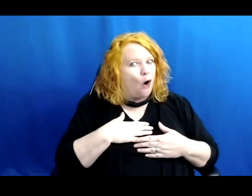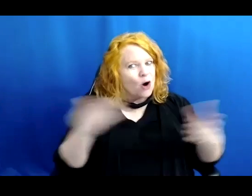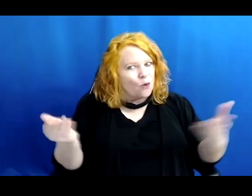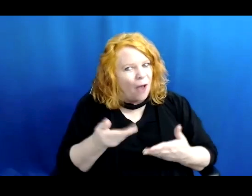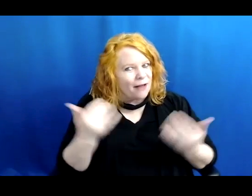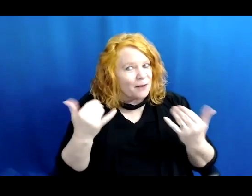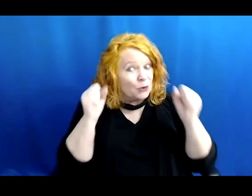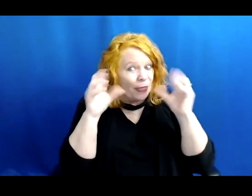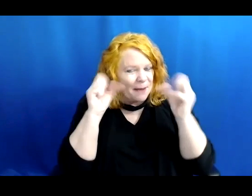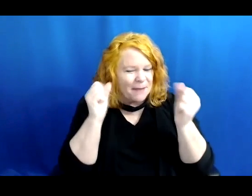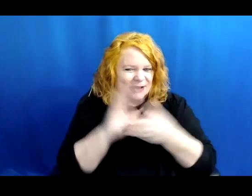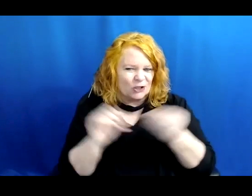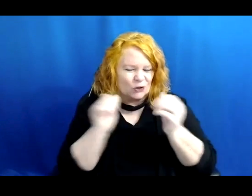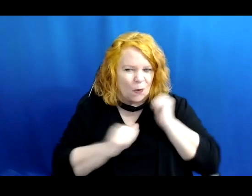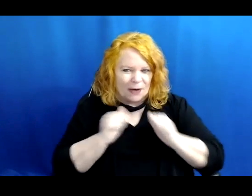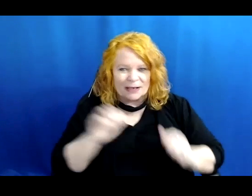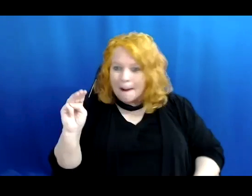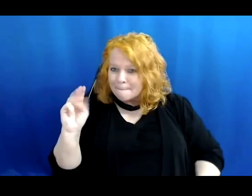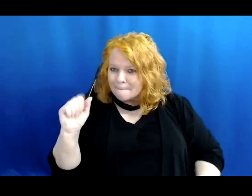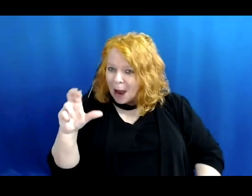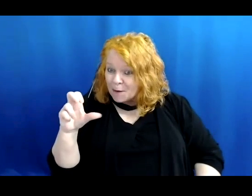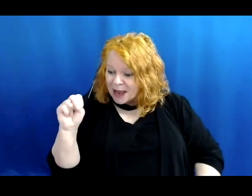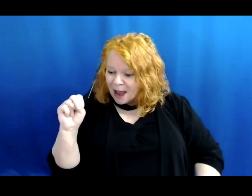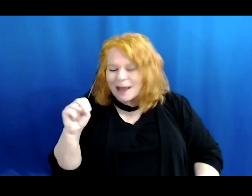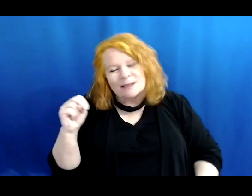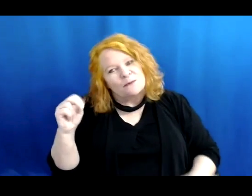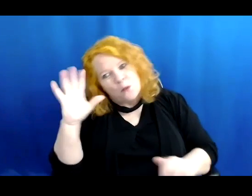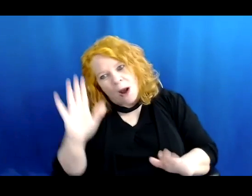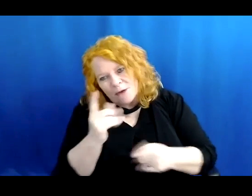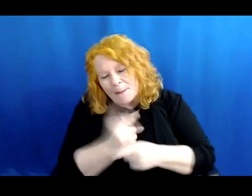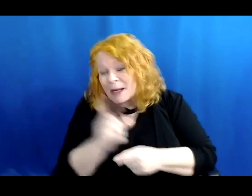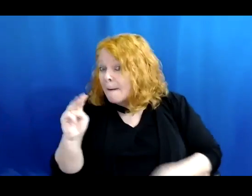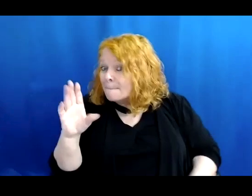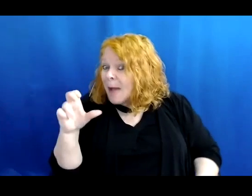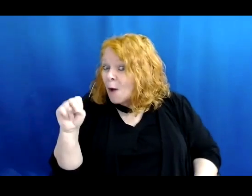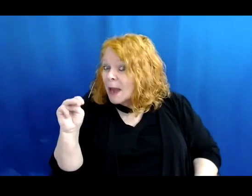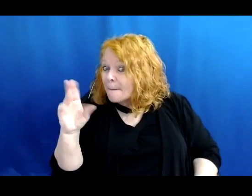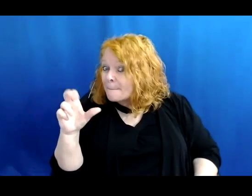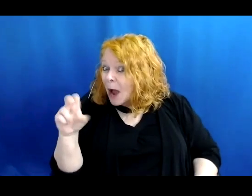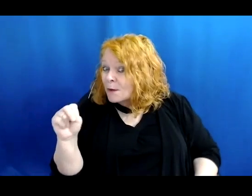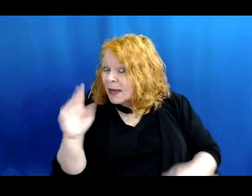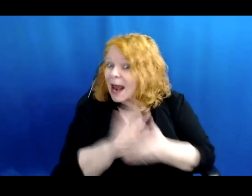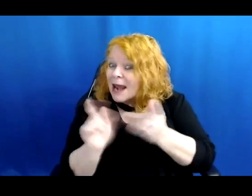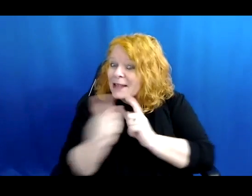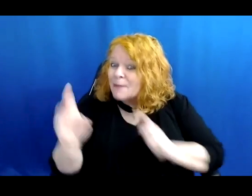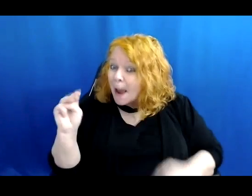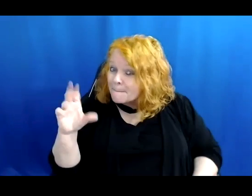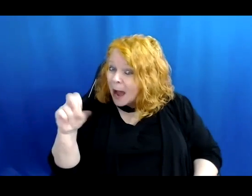story show Marian. It's lovely to meet you.